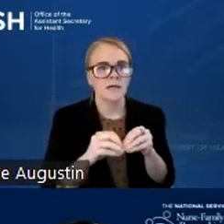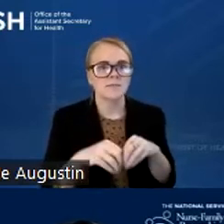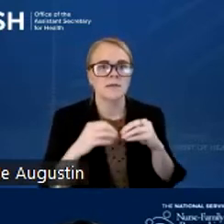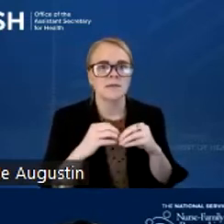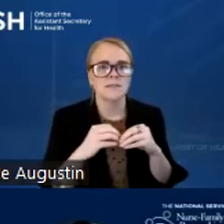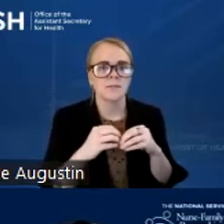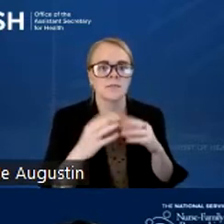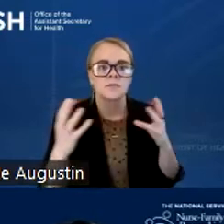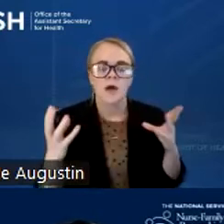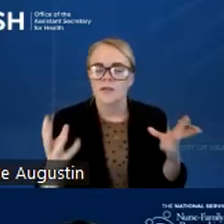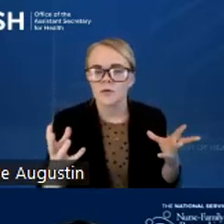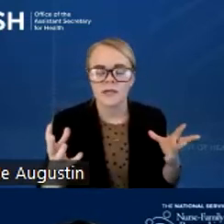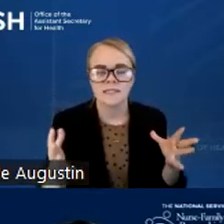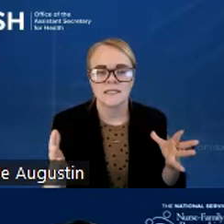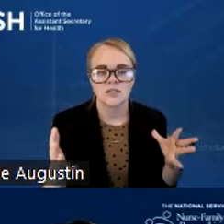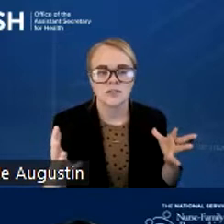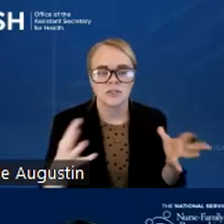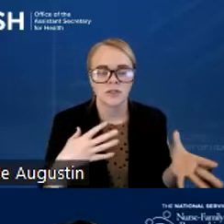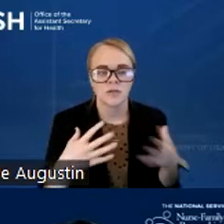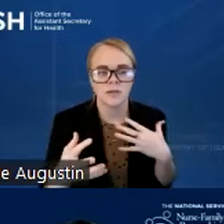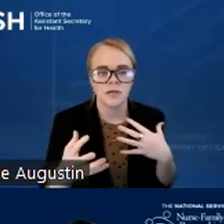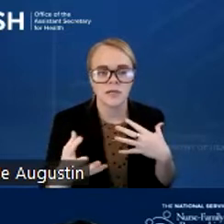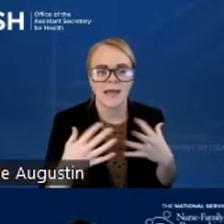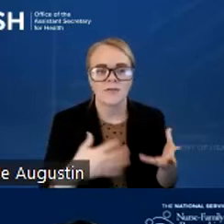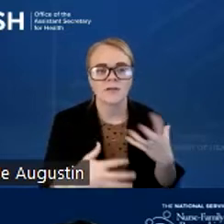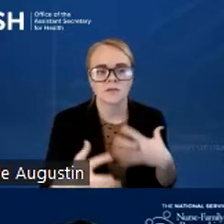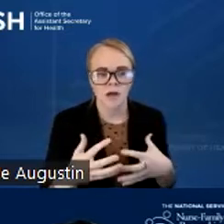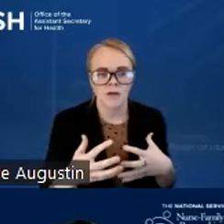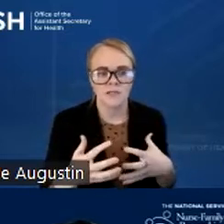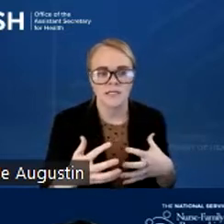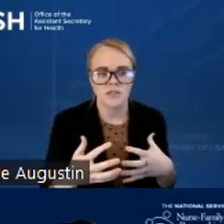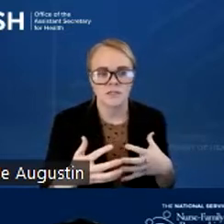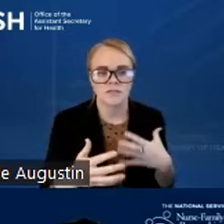but maybe some other organizations in your community and having those conversations